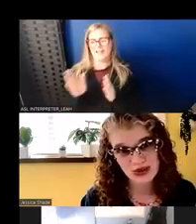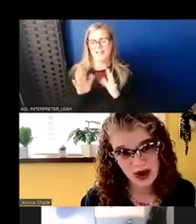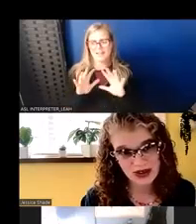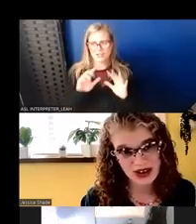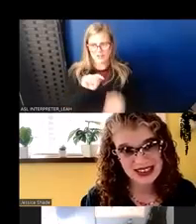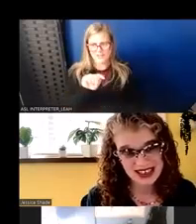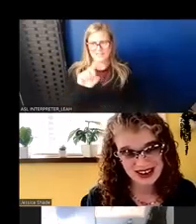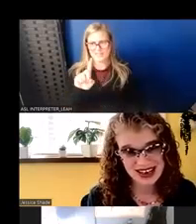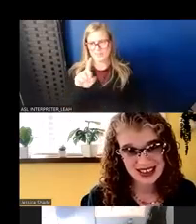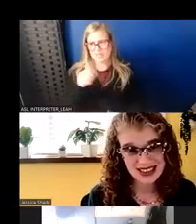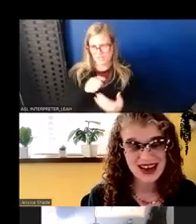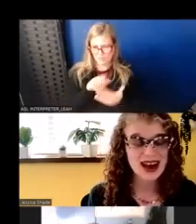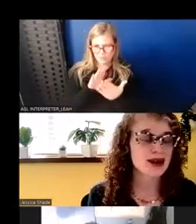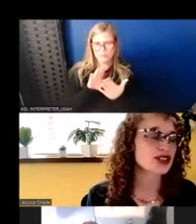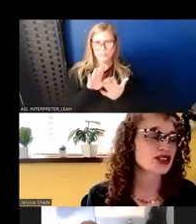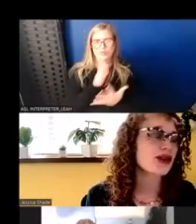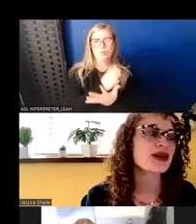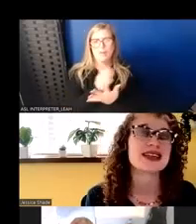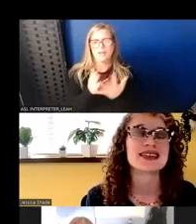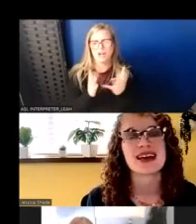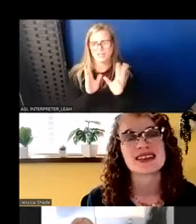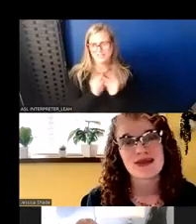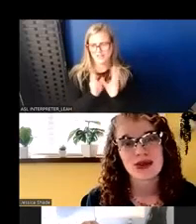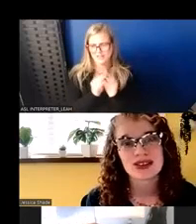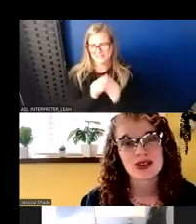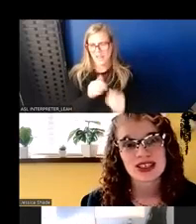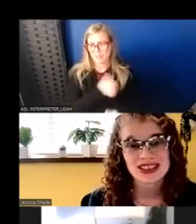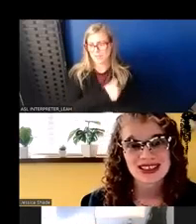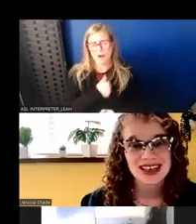webinar series. I'm sorry we didn't get to everyone's questions.